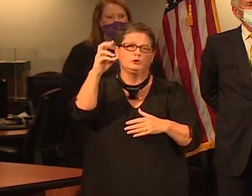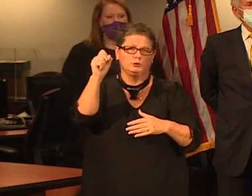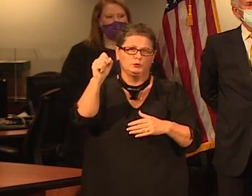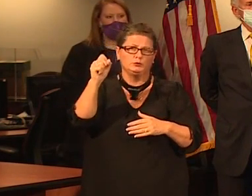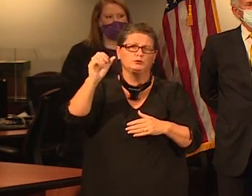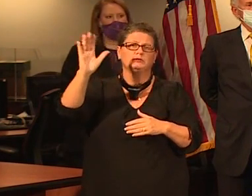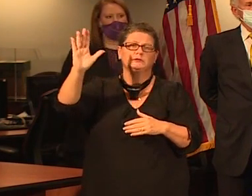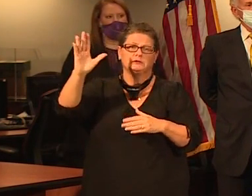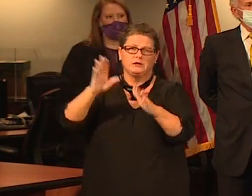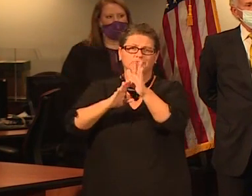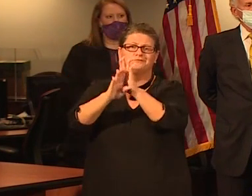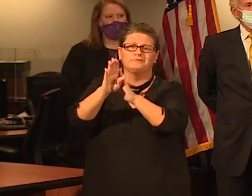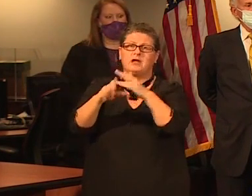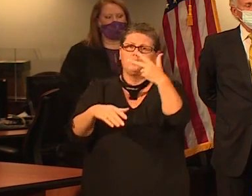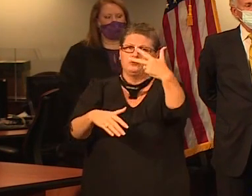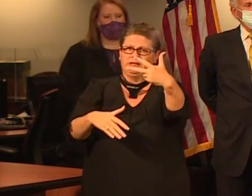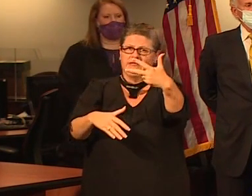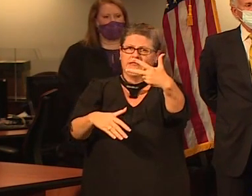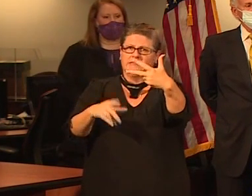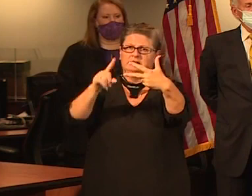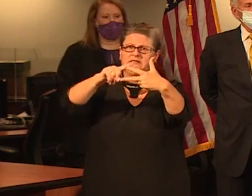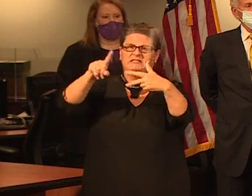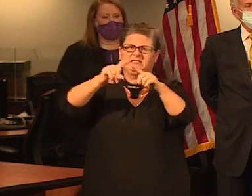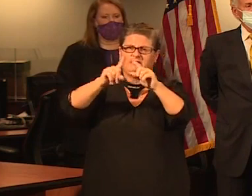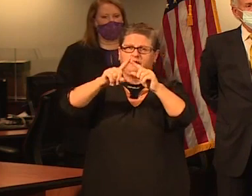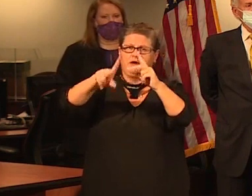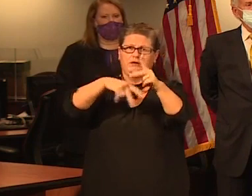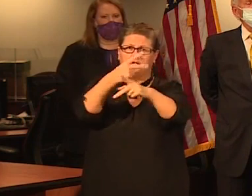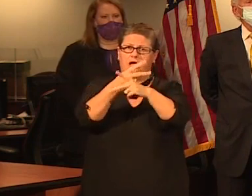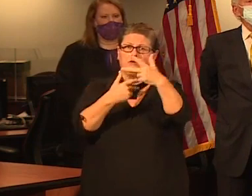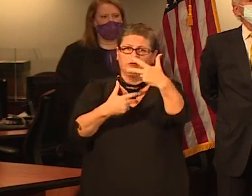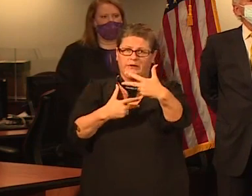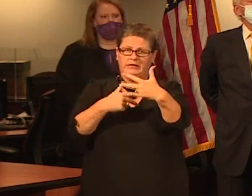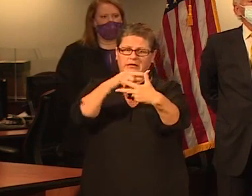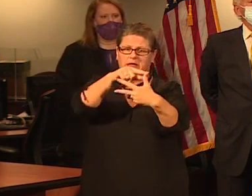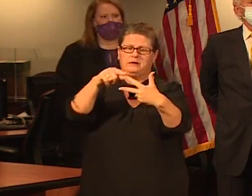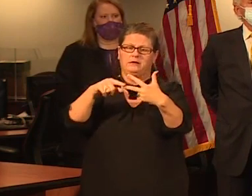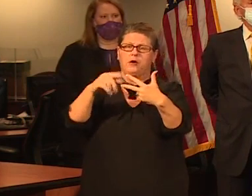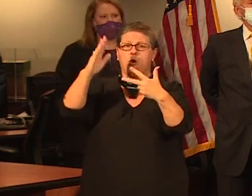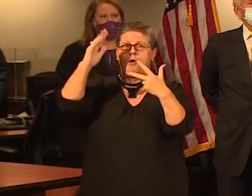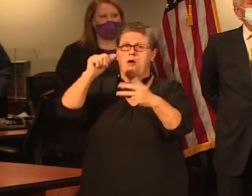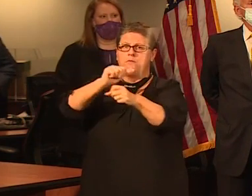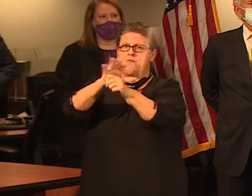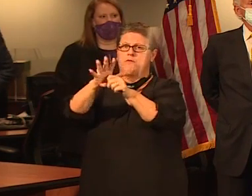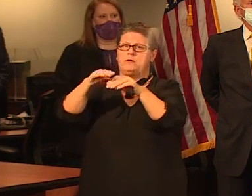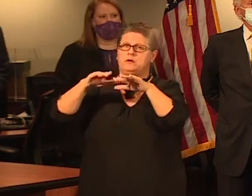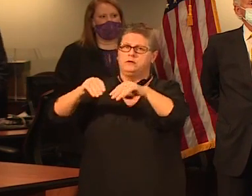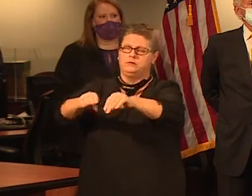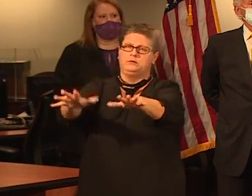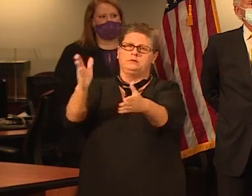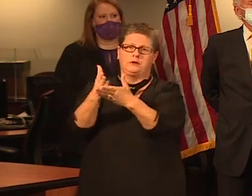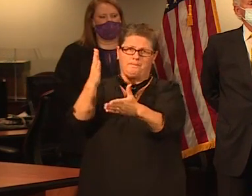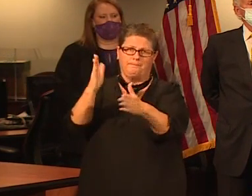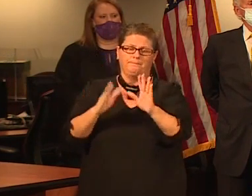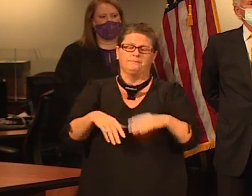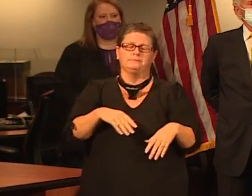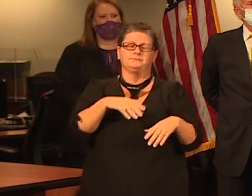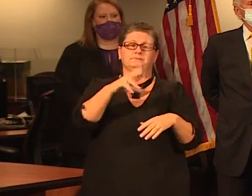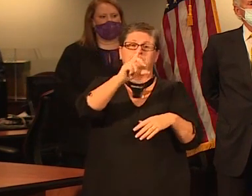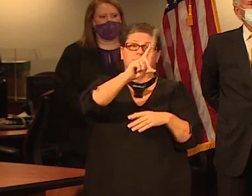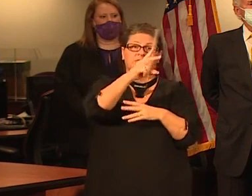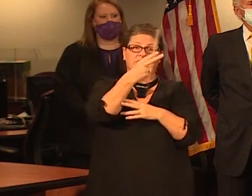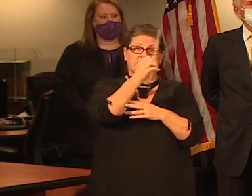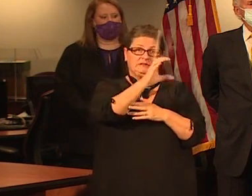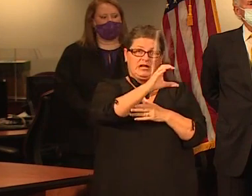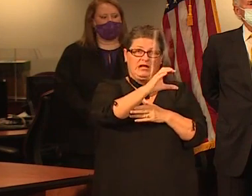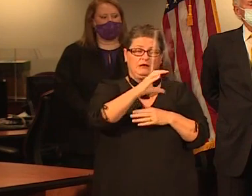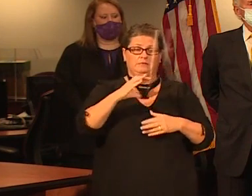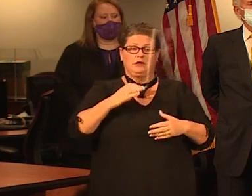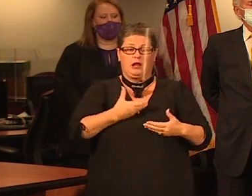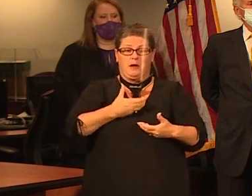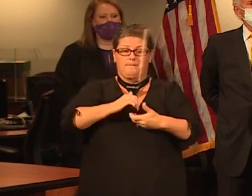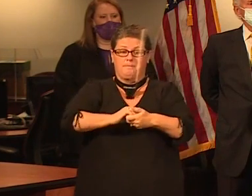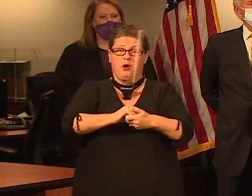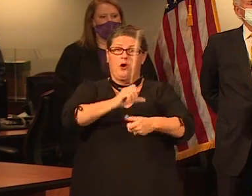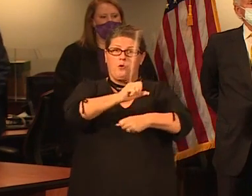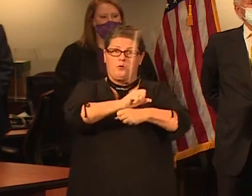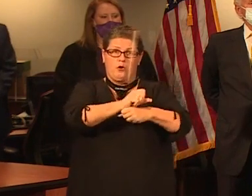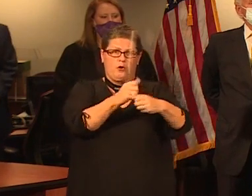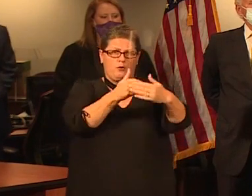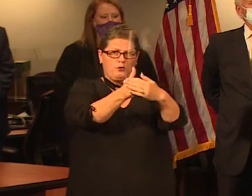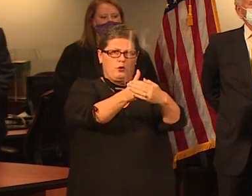THERE HAS BEEN INCREASING NATIONAL ATTENTION ON THE DEVELOPMENT OF THREE DIFFERENT VACCINES AIMED AT HELPING TO END THE SPREAD OF COVID-19.